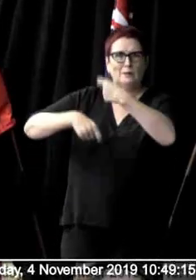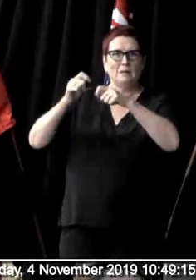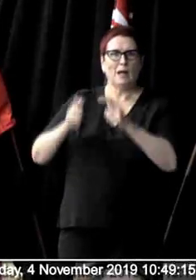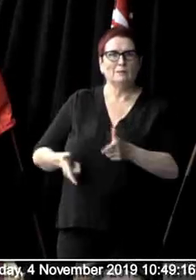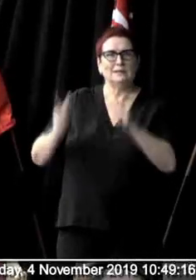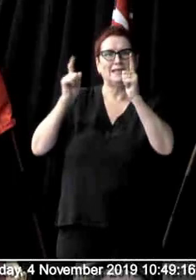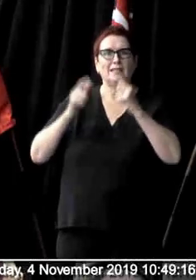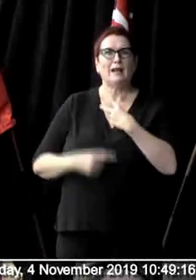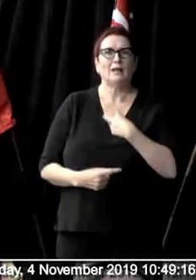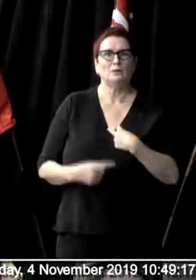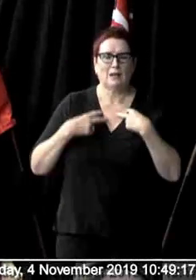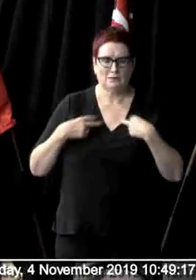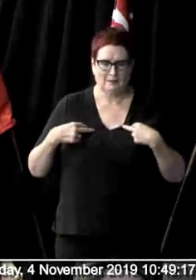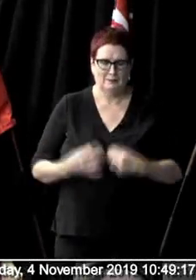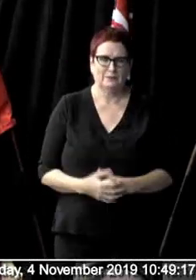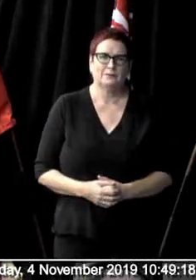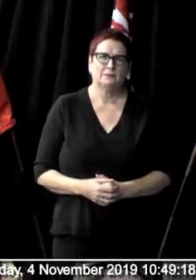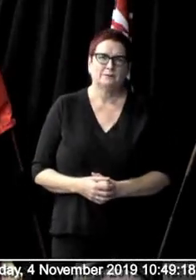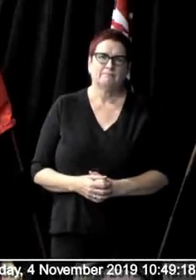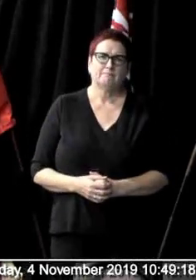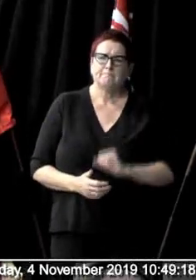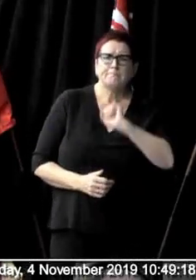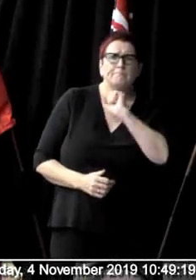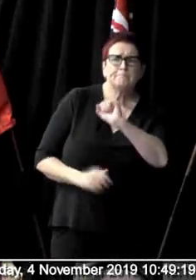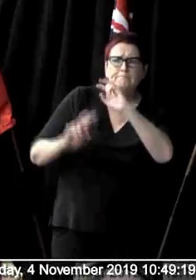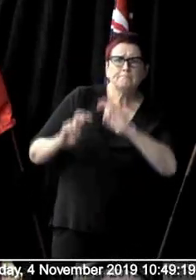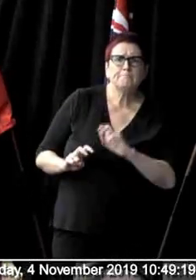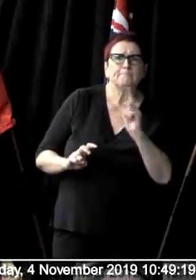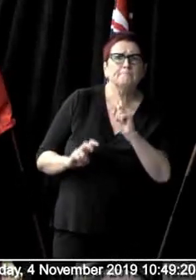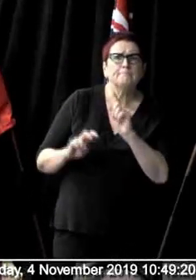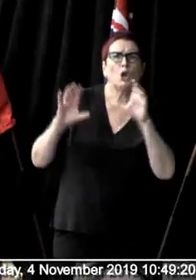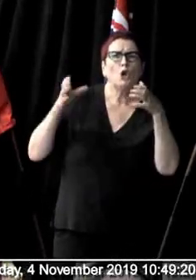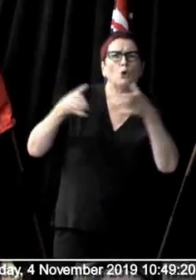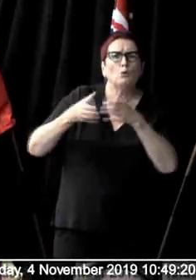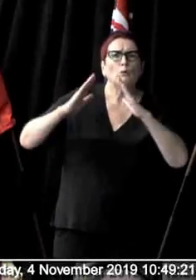And the topic there to be examined is group homes in Victoria.